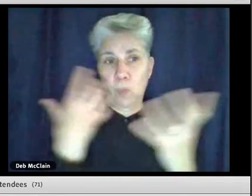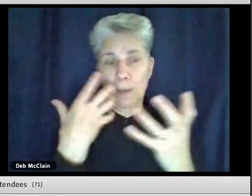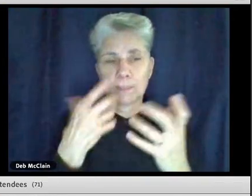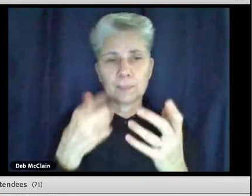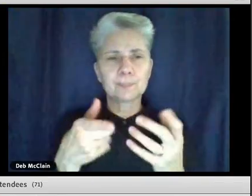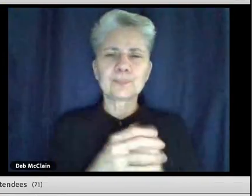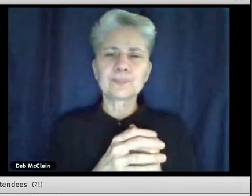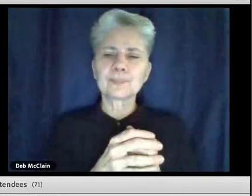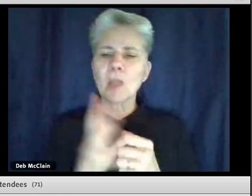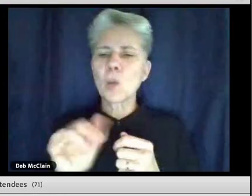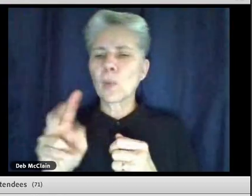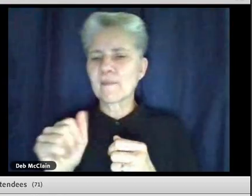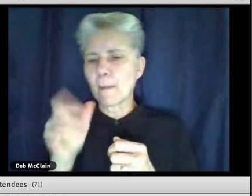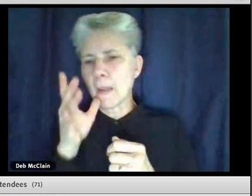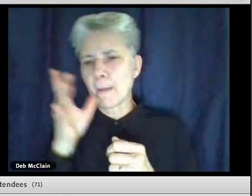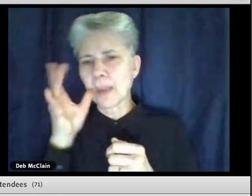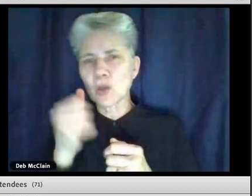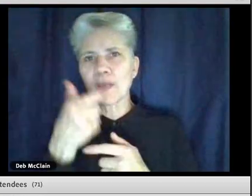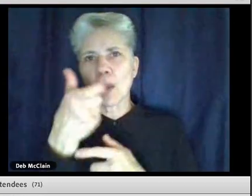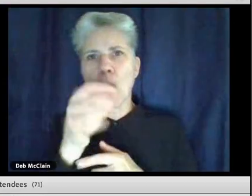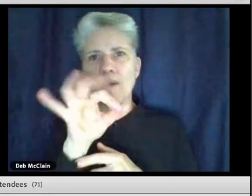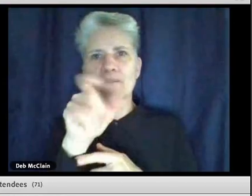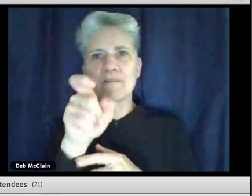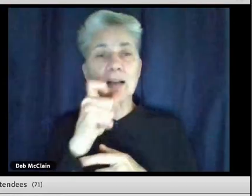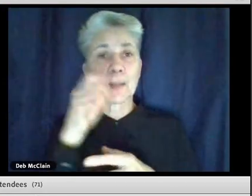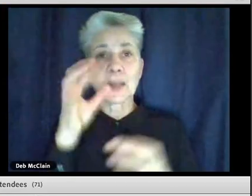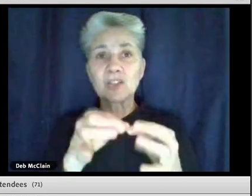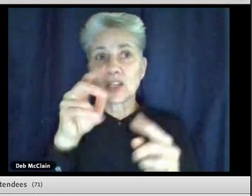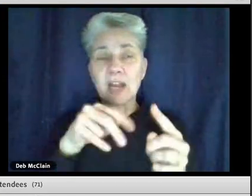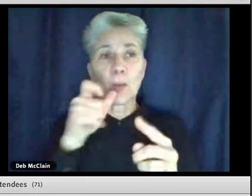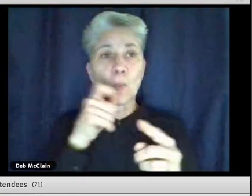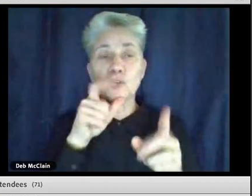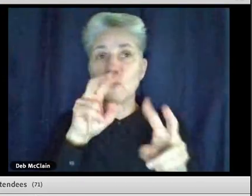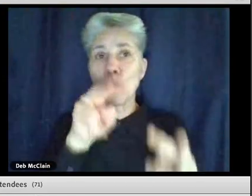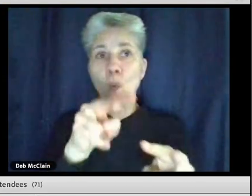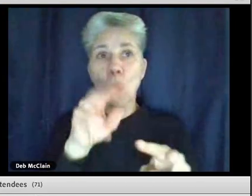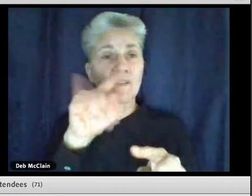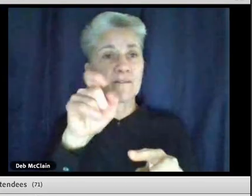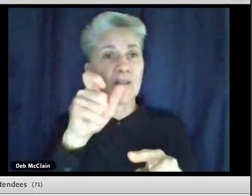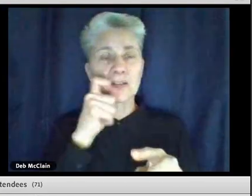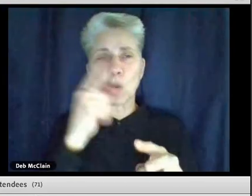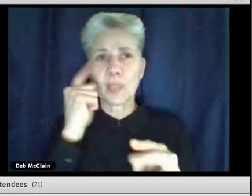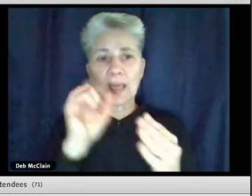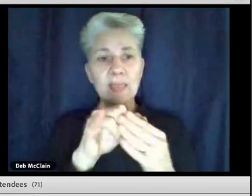And this is a graphic that kind of hit home for me. Reva, my parents, all they watch is Fox,